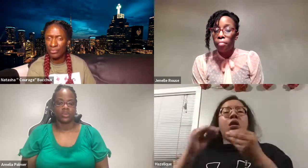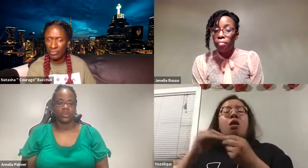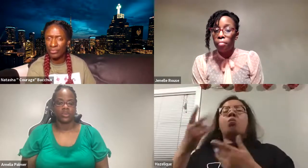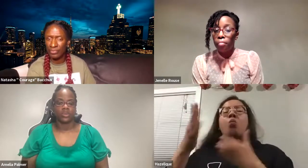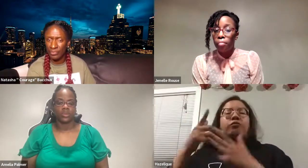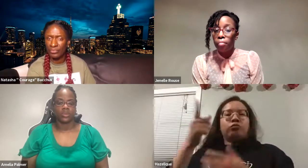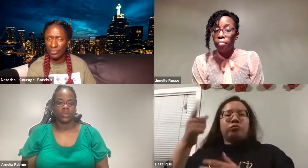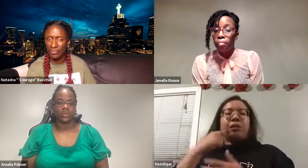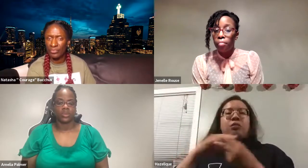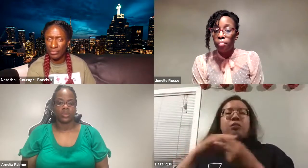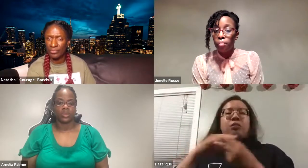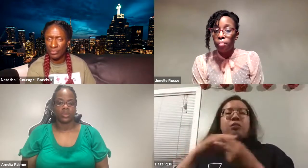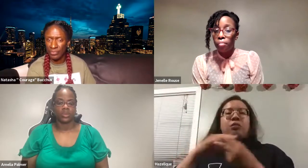regardless of whether they know the language or not,